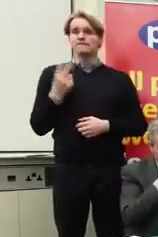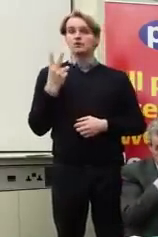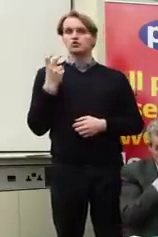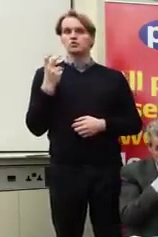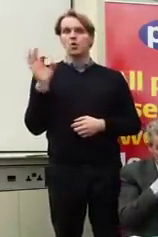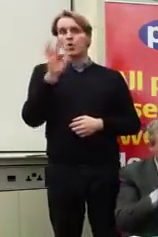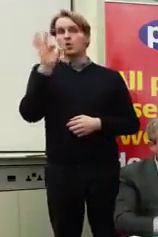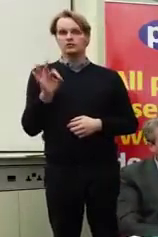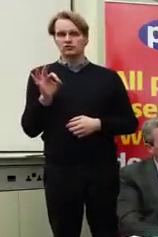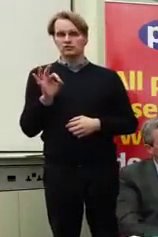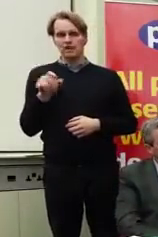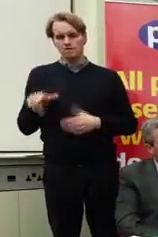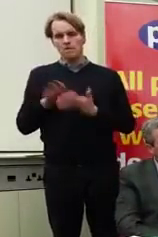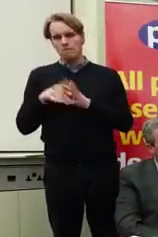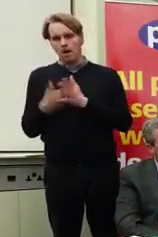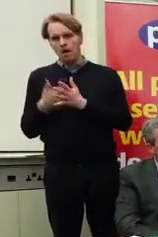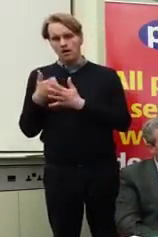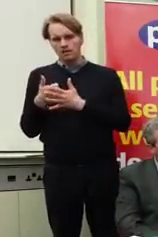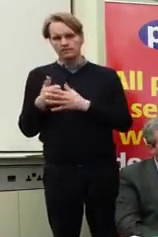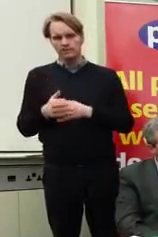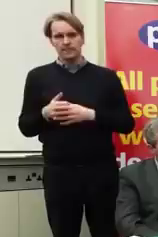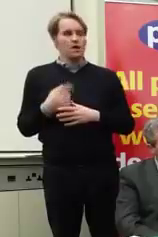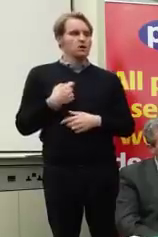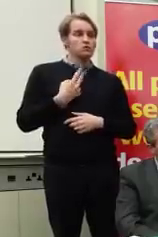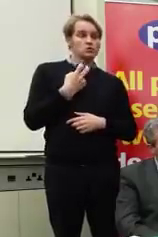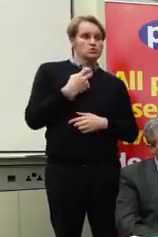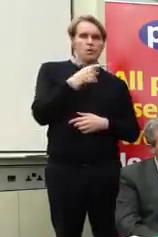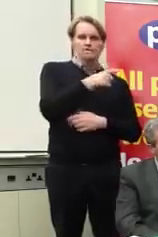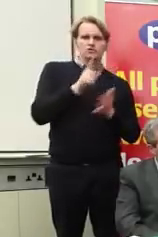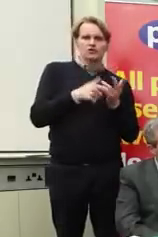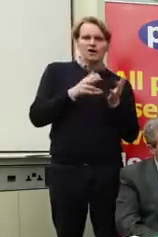both Mark and John. Mark, we're getting a lot of questions about the statutory